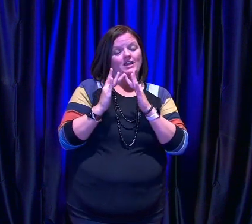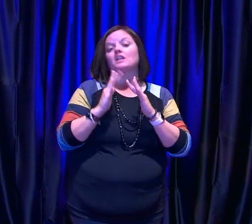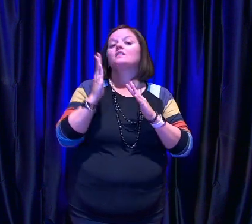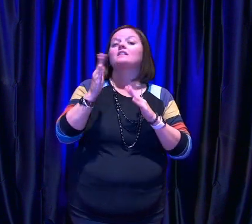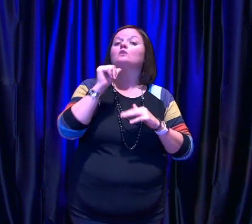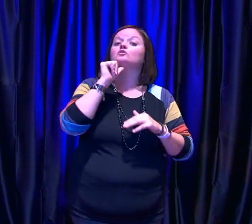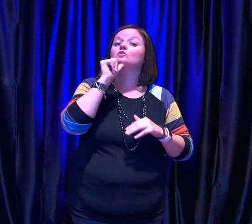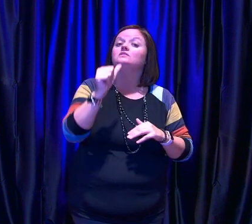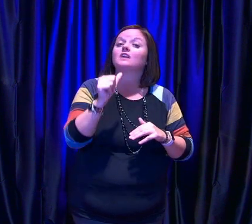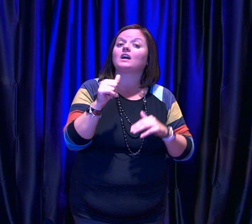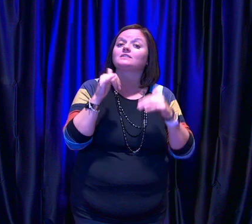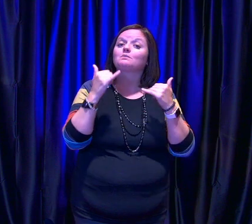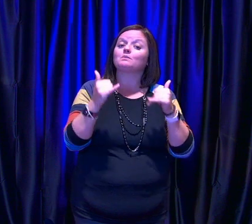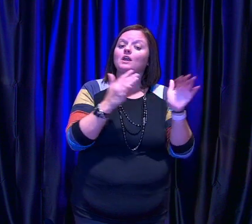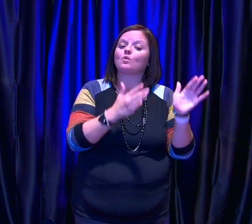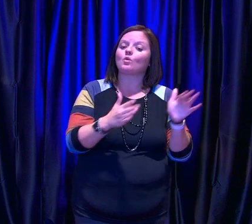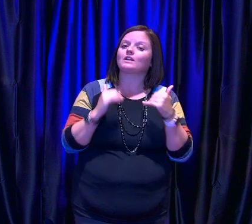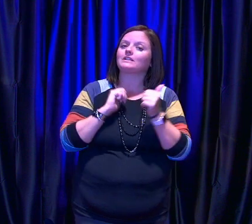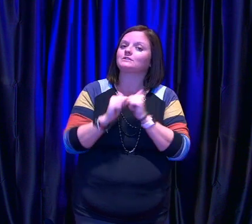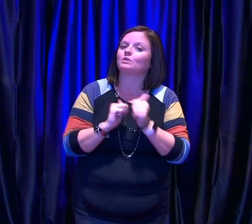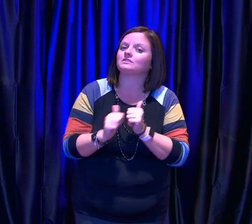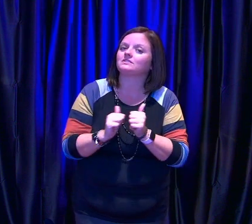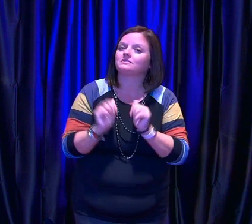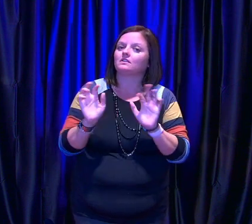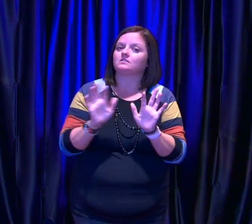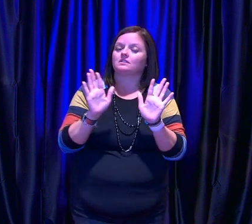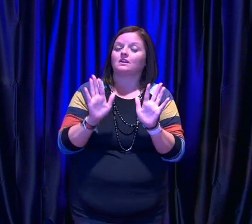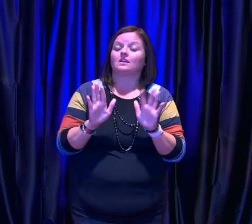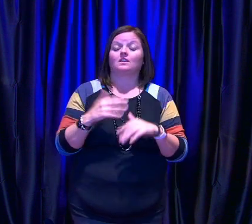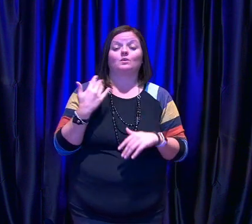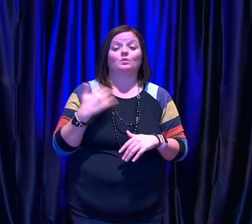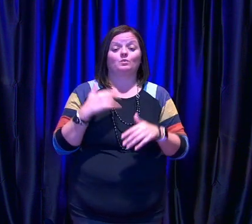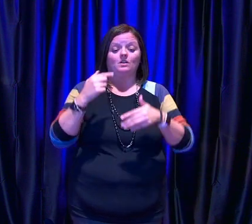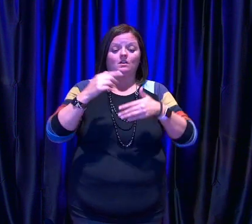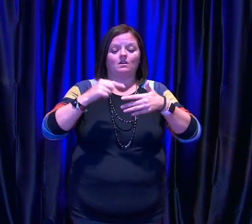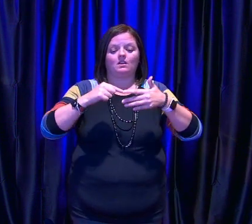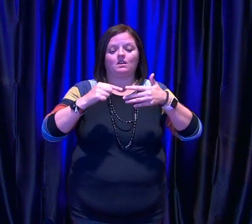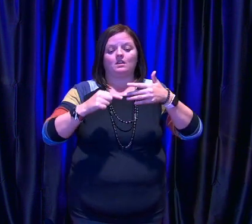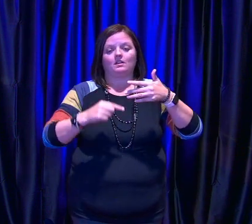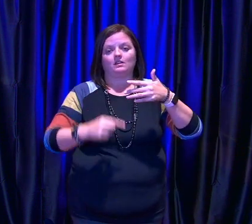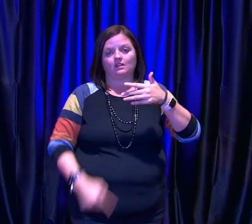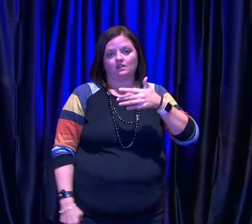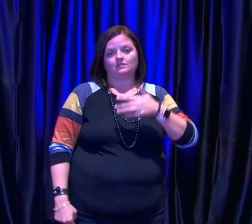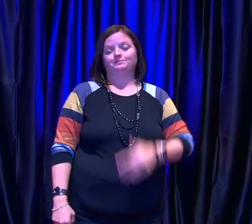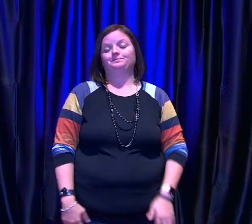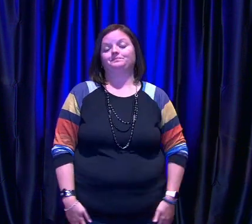play organized sports on sunday and on and on the list go and and my